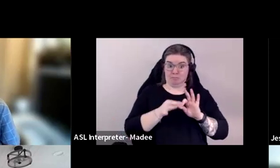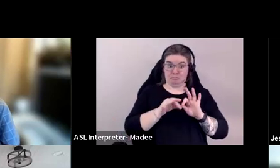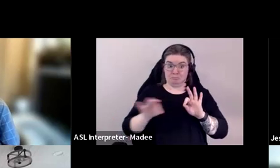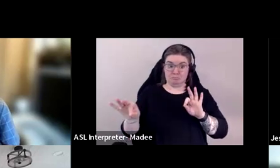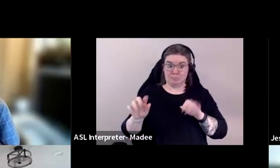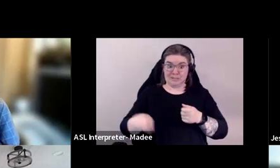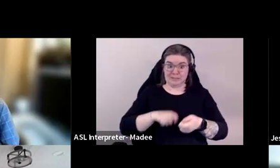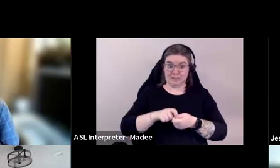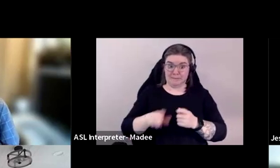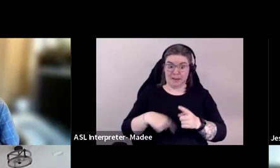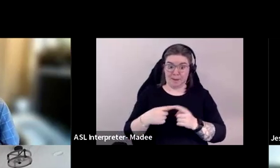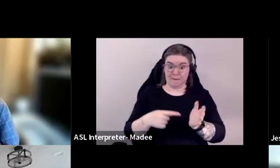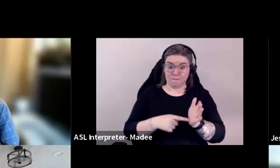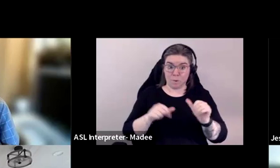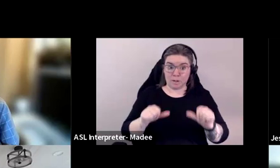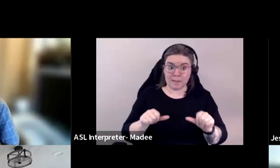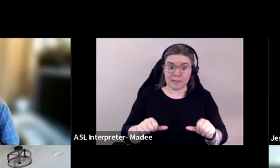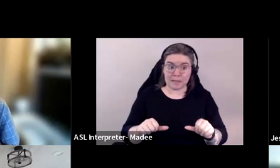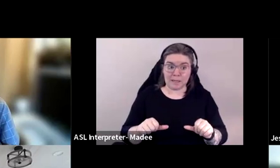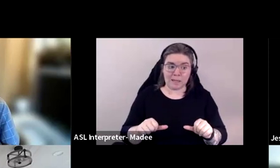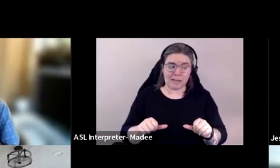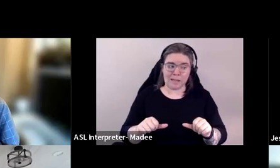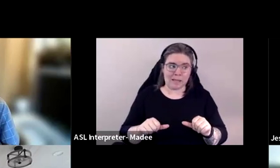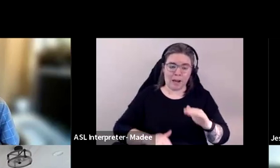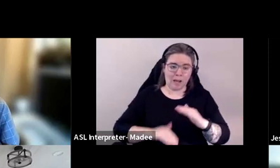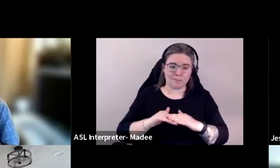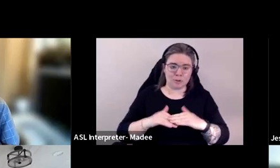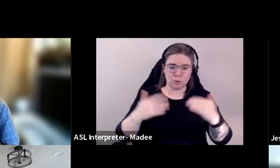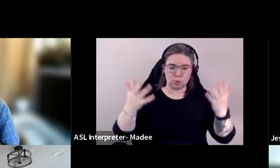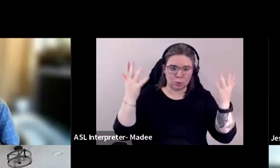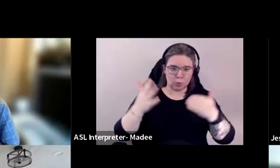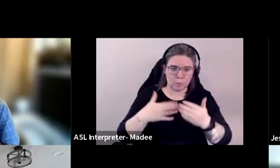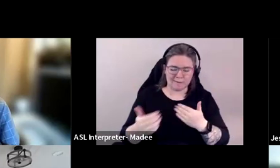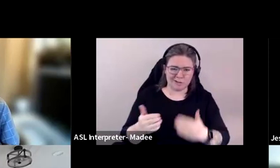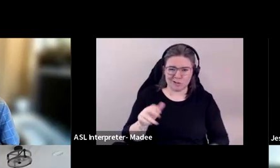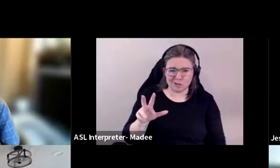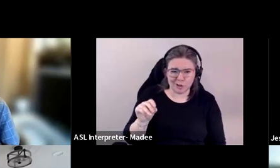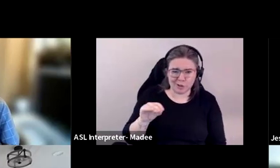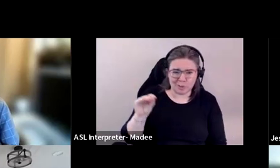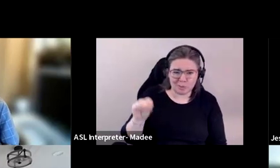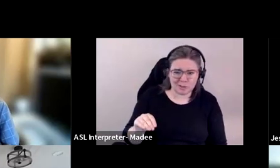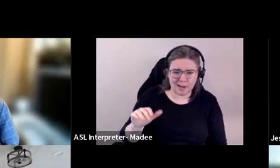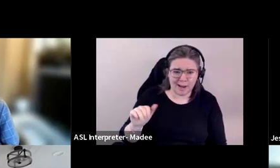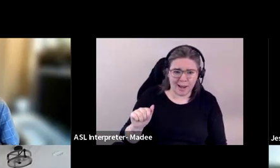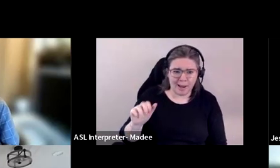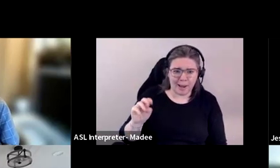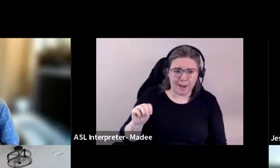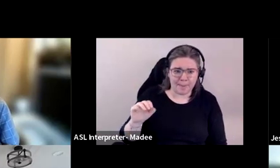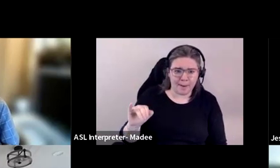you know, up to whatever it is, 30% of ami. which is the hardest